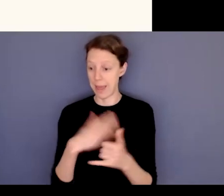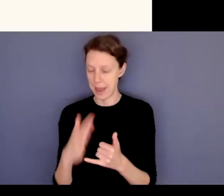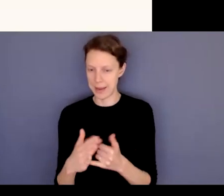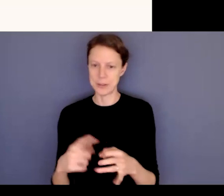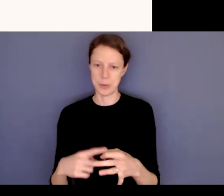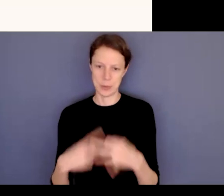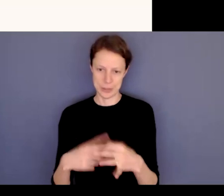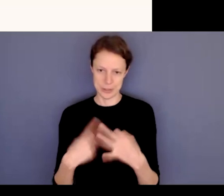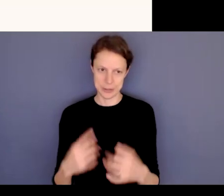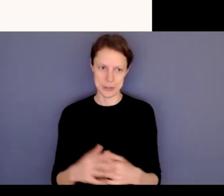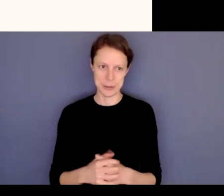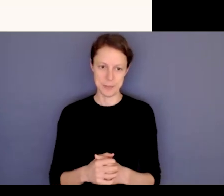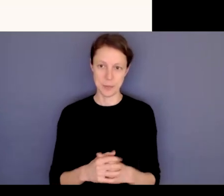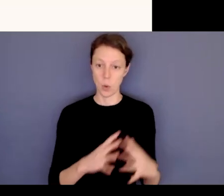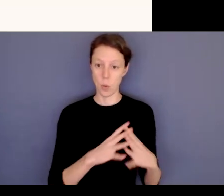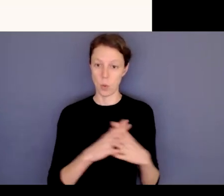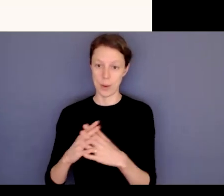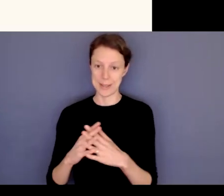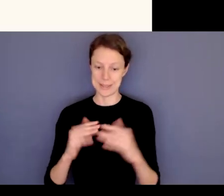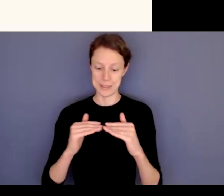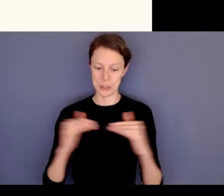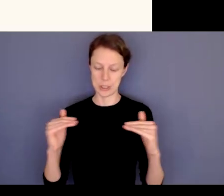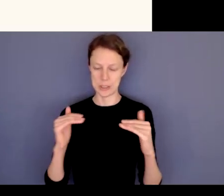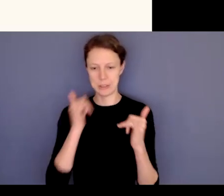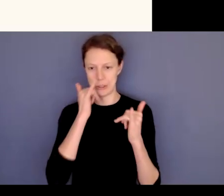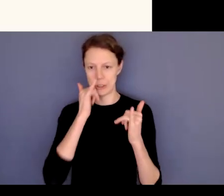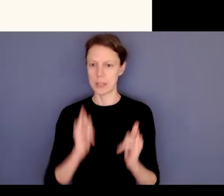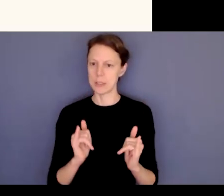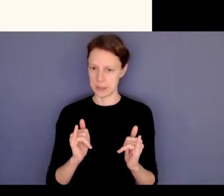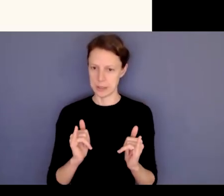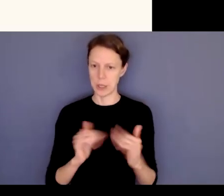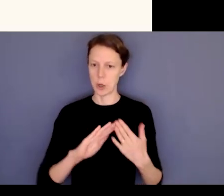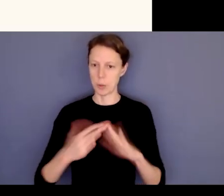are the Community Legal Center for all of Melbourne's western suburbs, which includes Australia's fastest growing